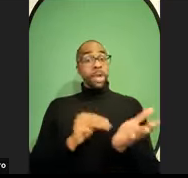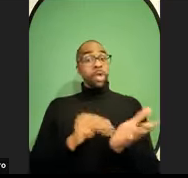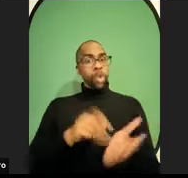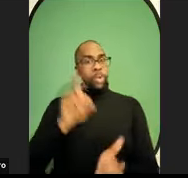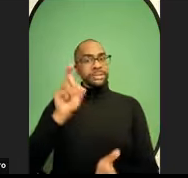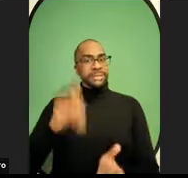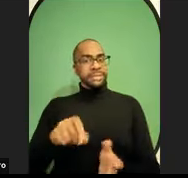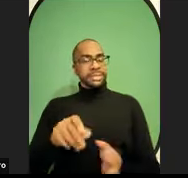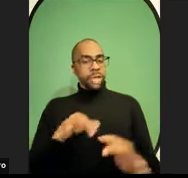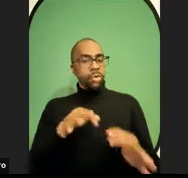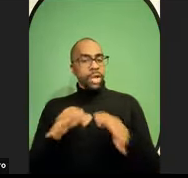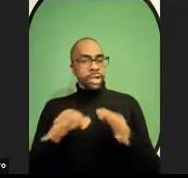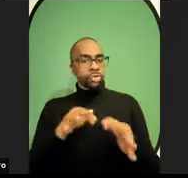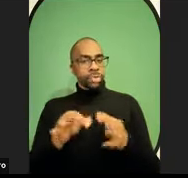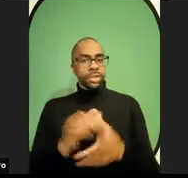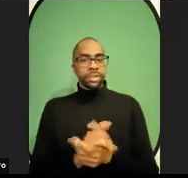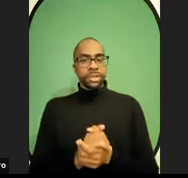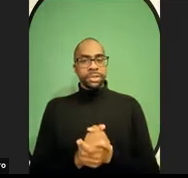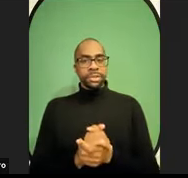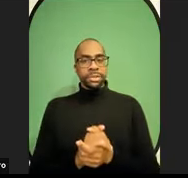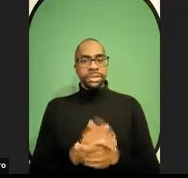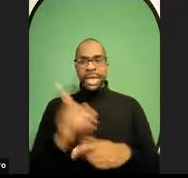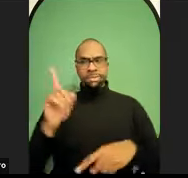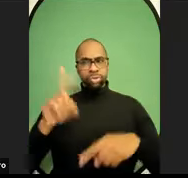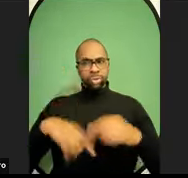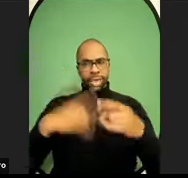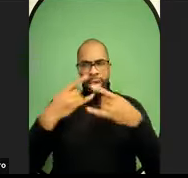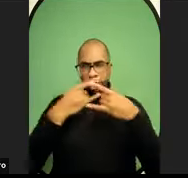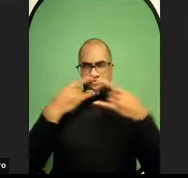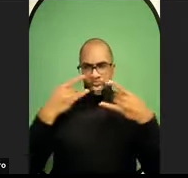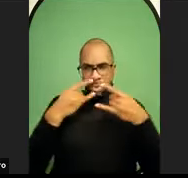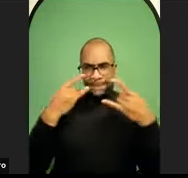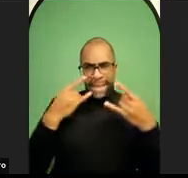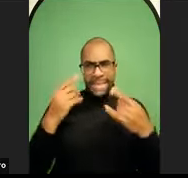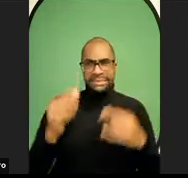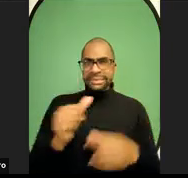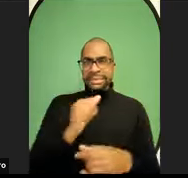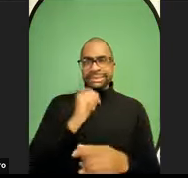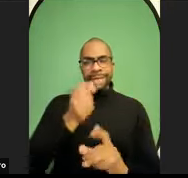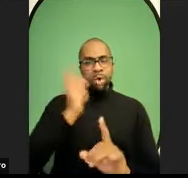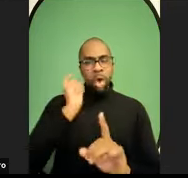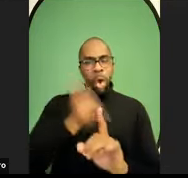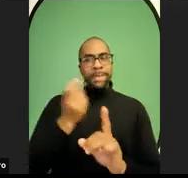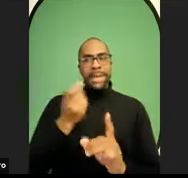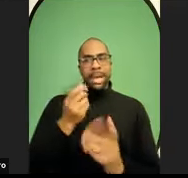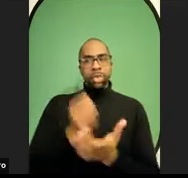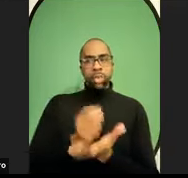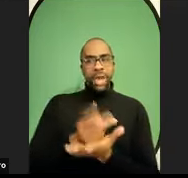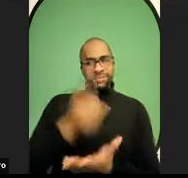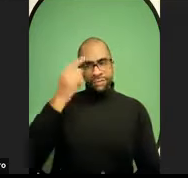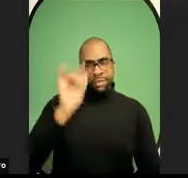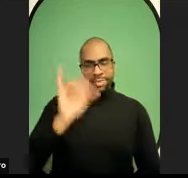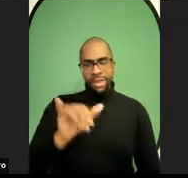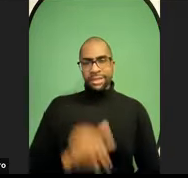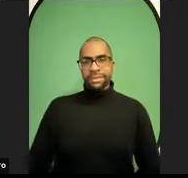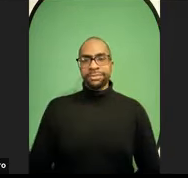attend school. The, there is a medical medically necessary instruction now instruction. Not being able to wear a mask is not one of those. things